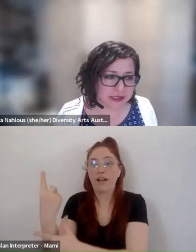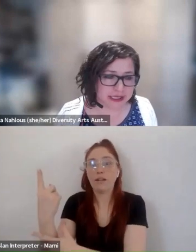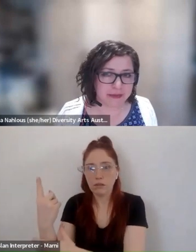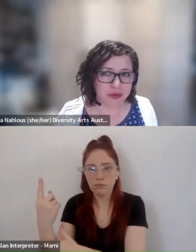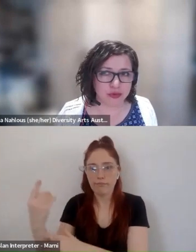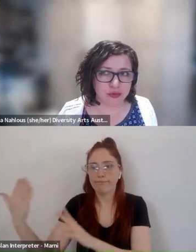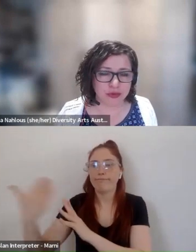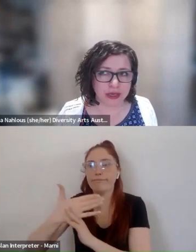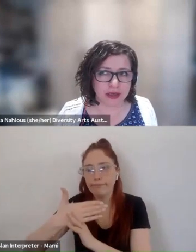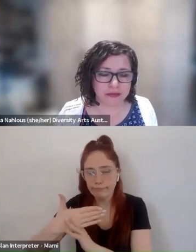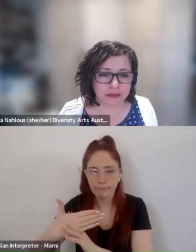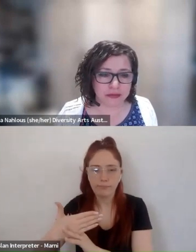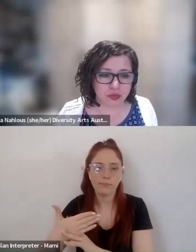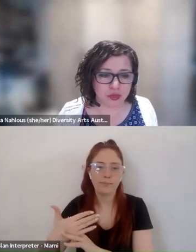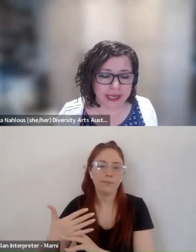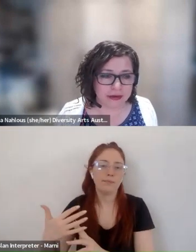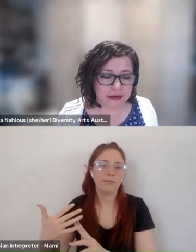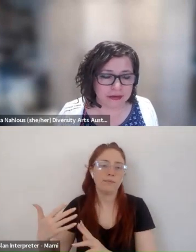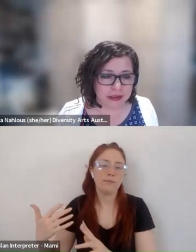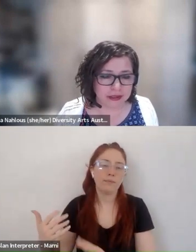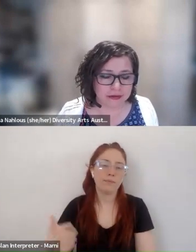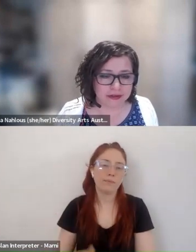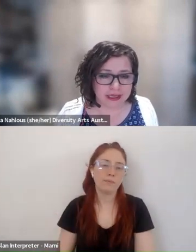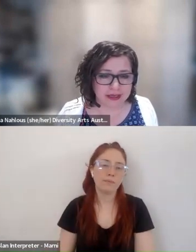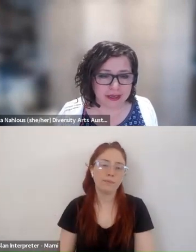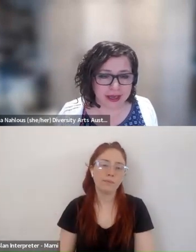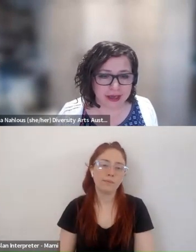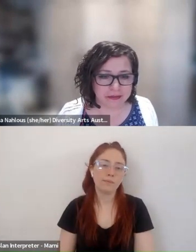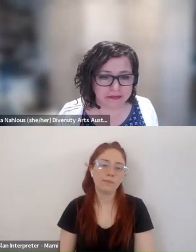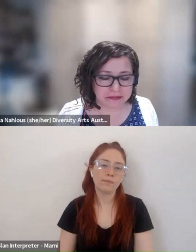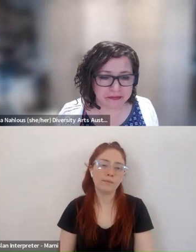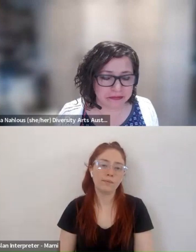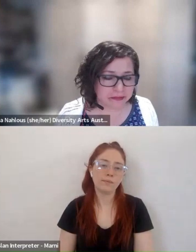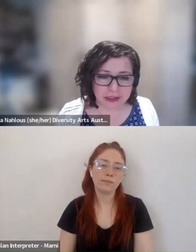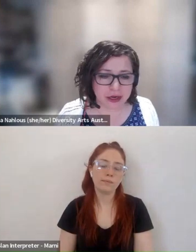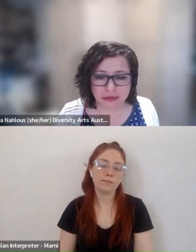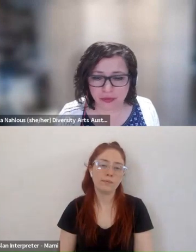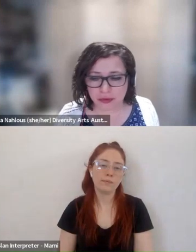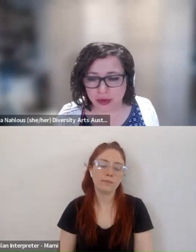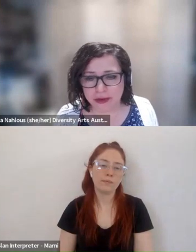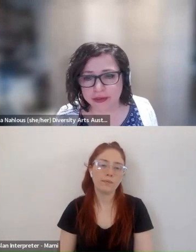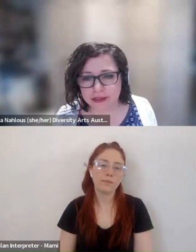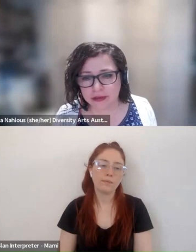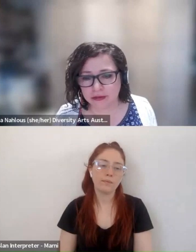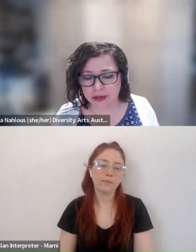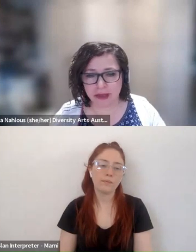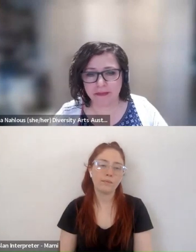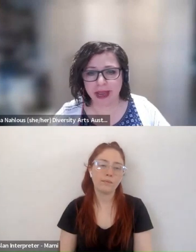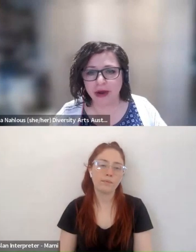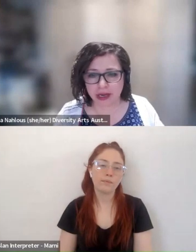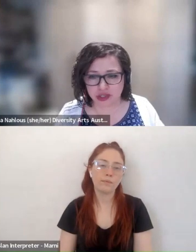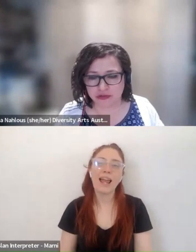example, when the, you know, when there was a barrage of